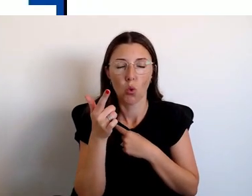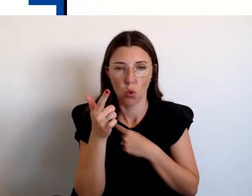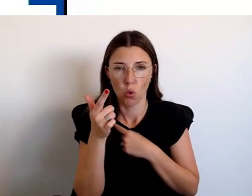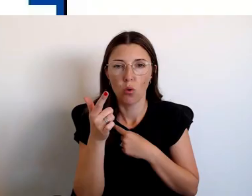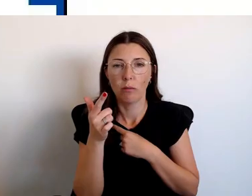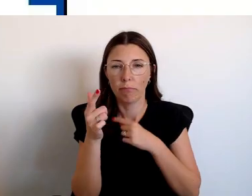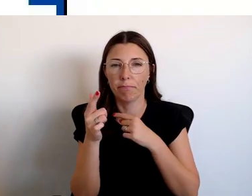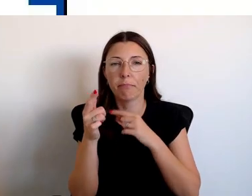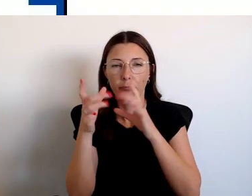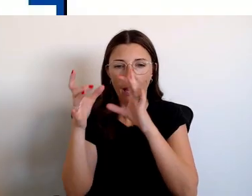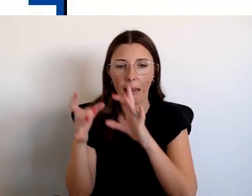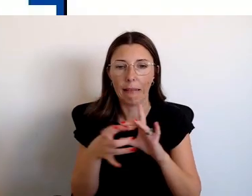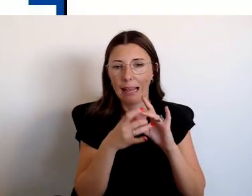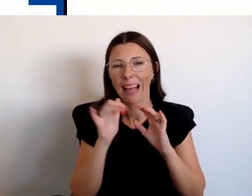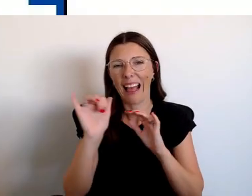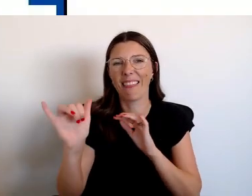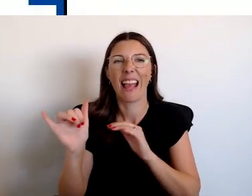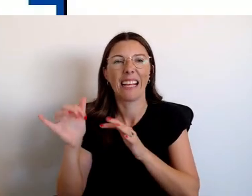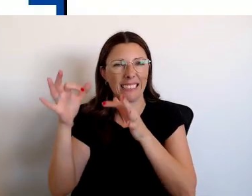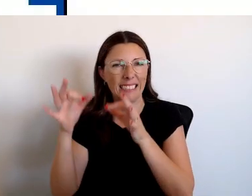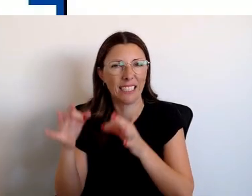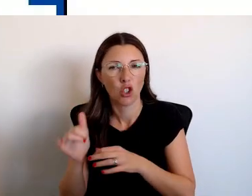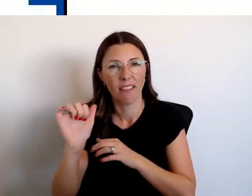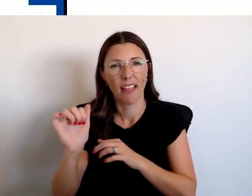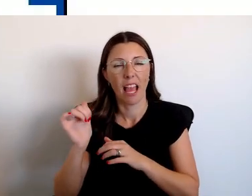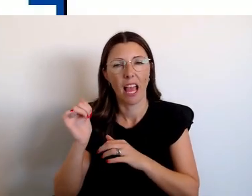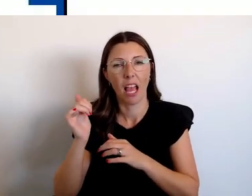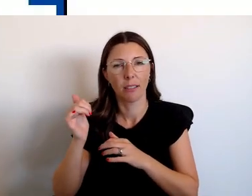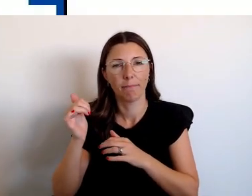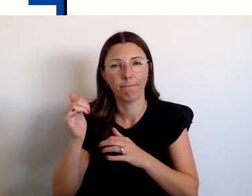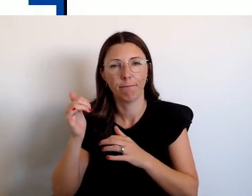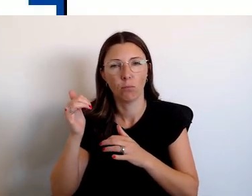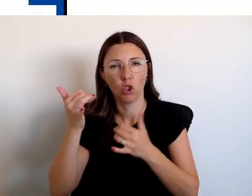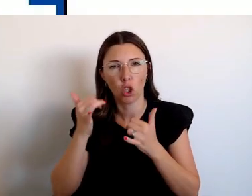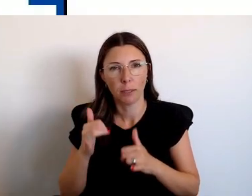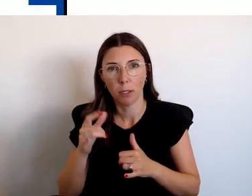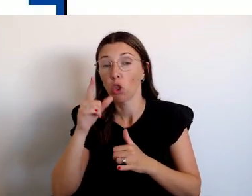judgment and content back to a source.